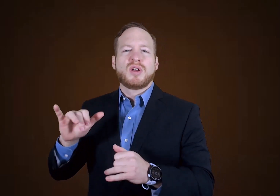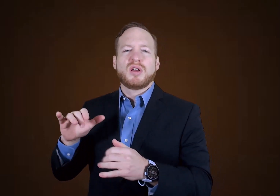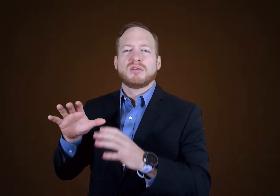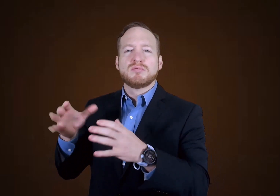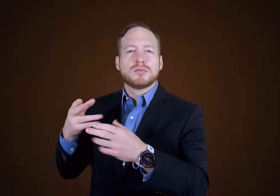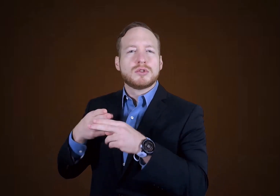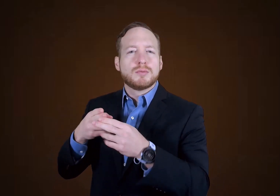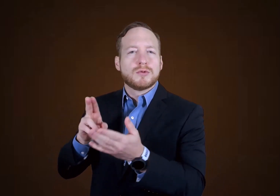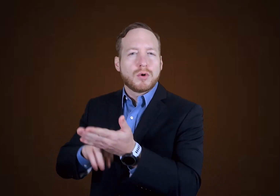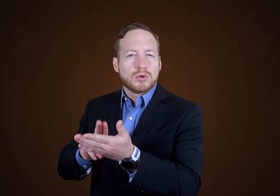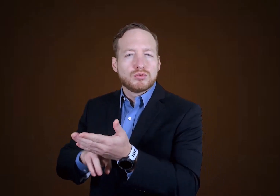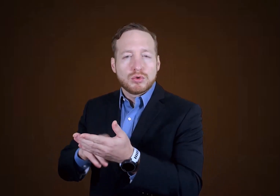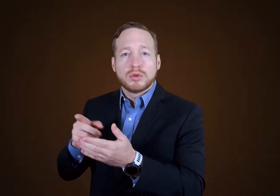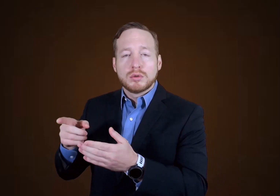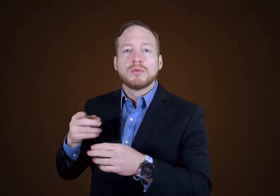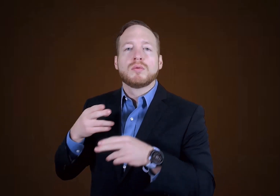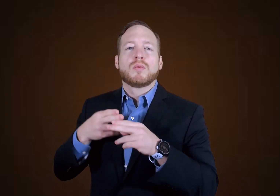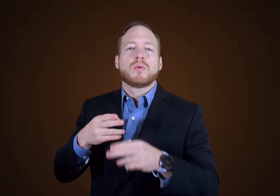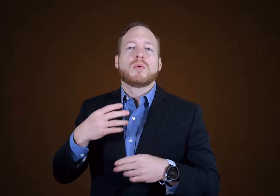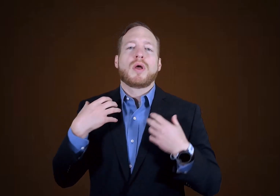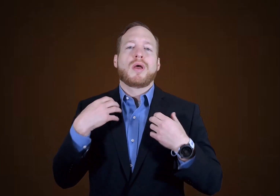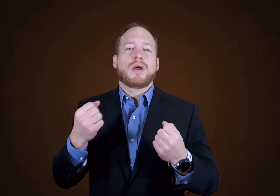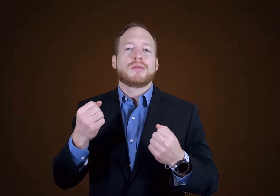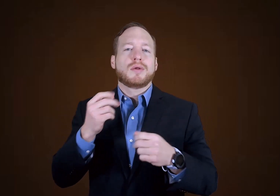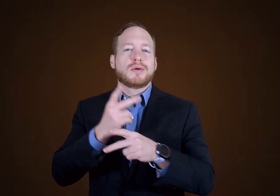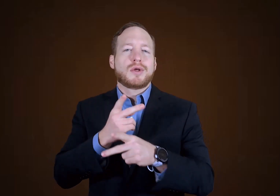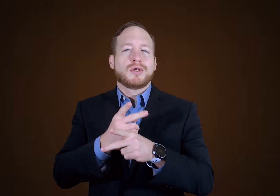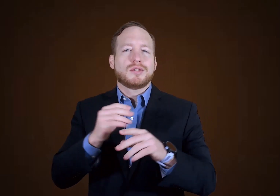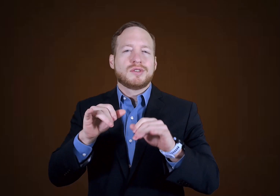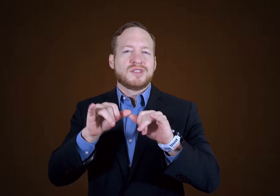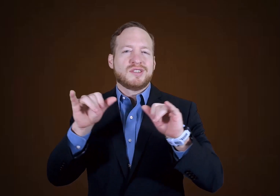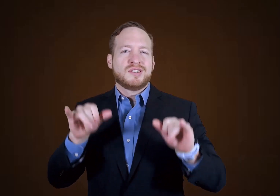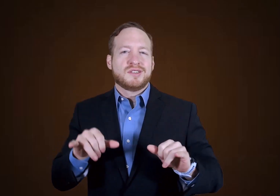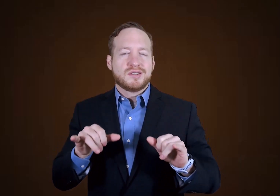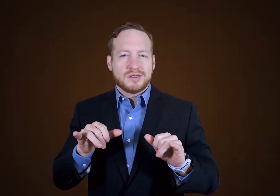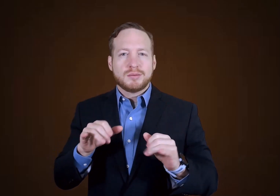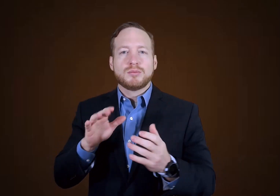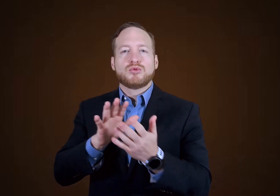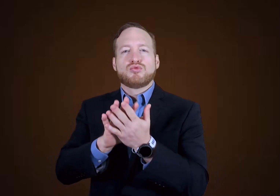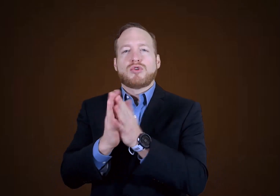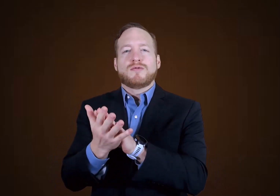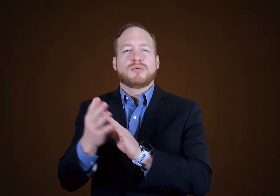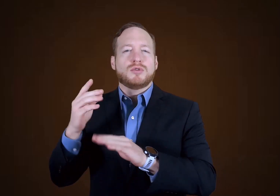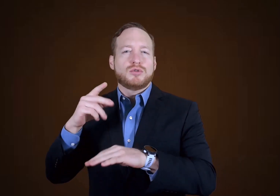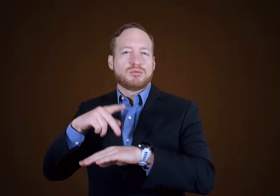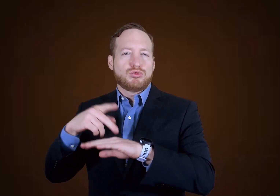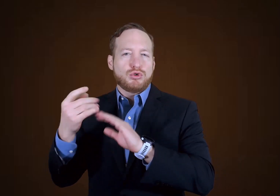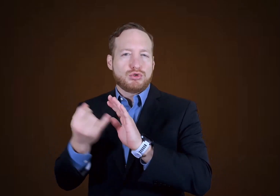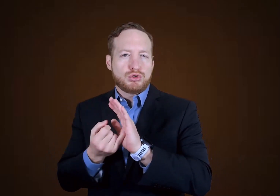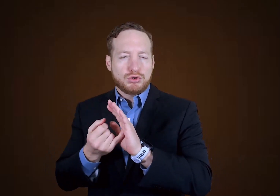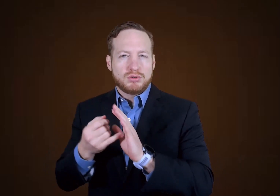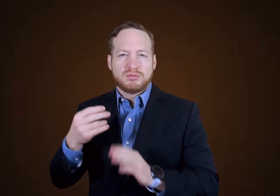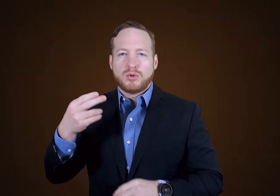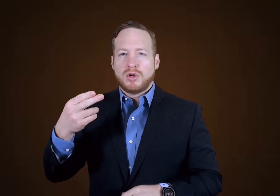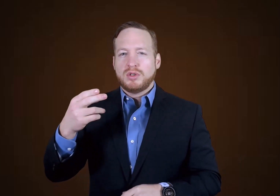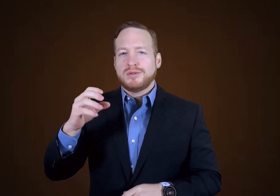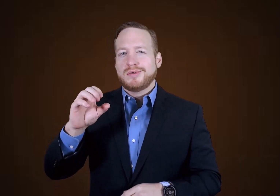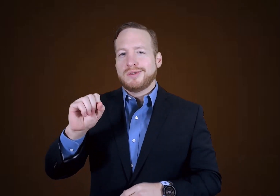and now I'd like to talk about one of our special contracts and that's the Healthcare System Transformation Project